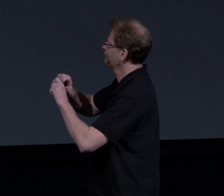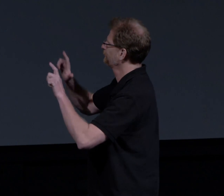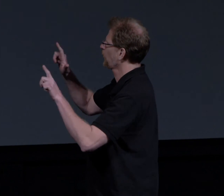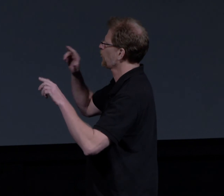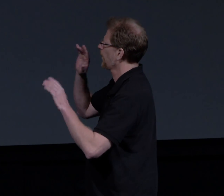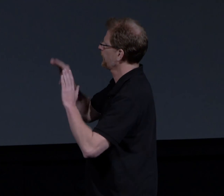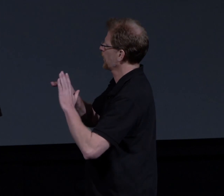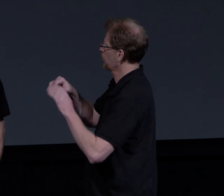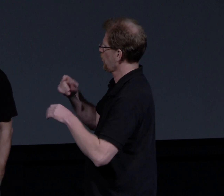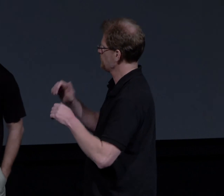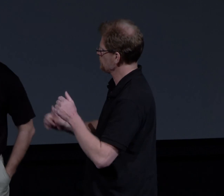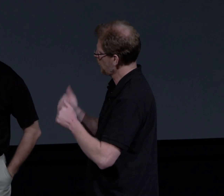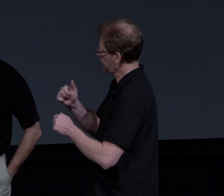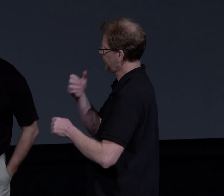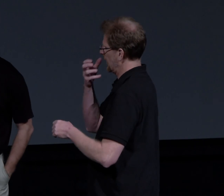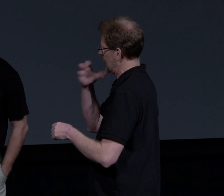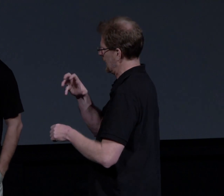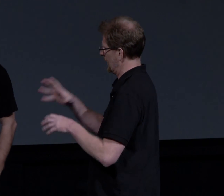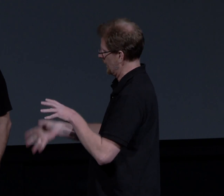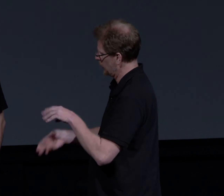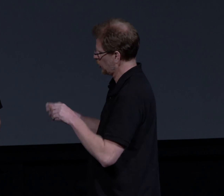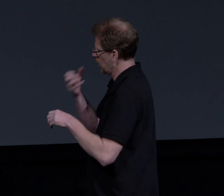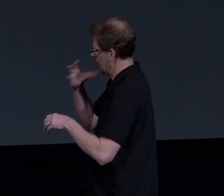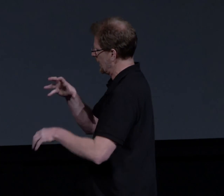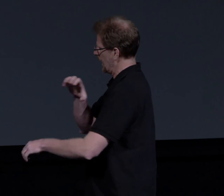Earlier, on one of your graphics, you were showing